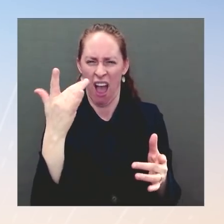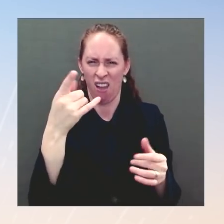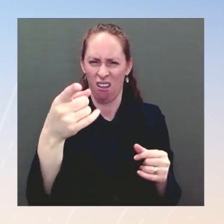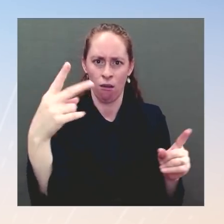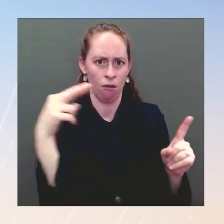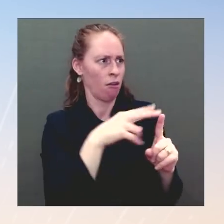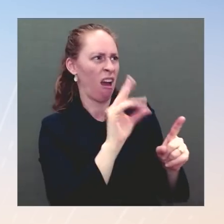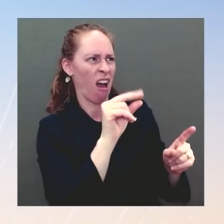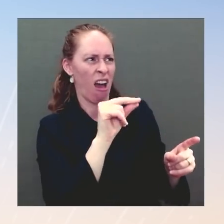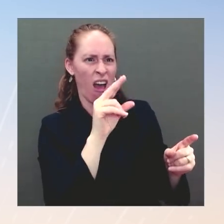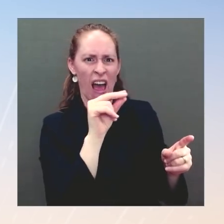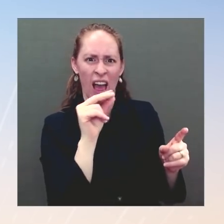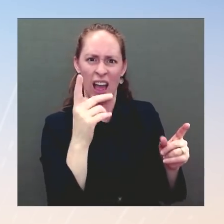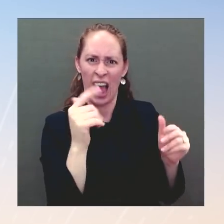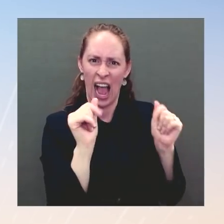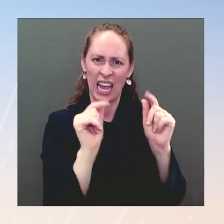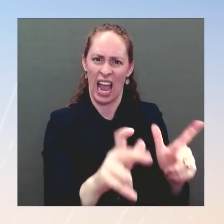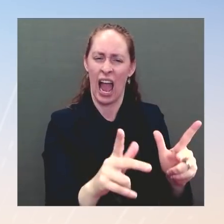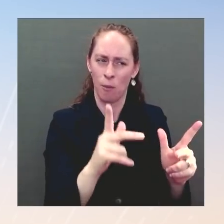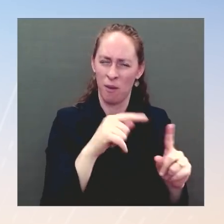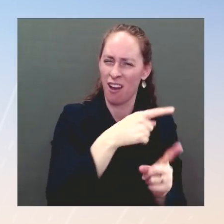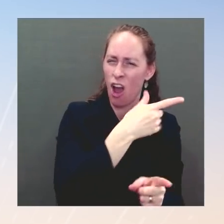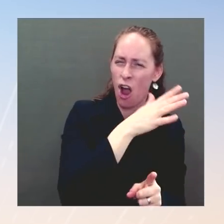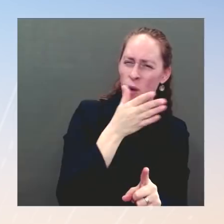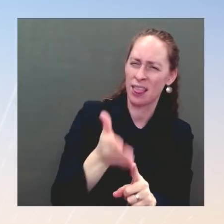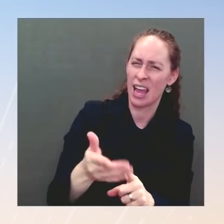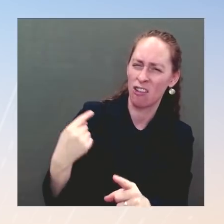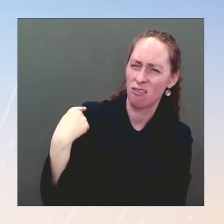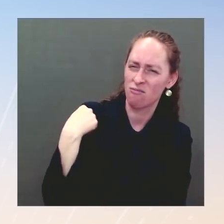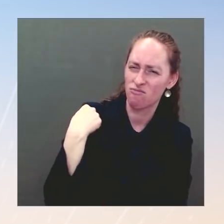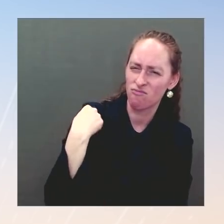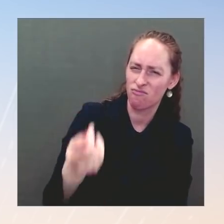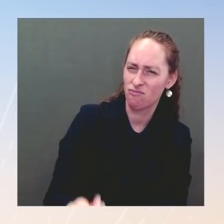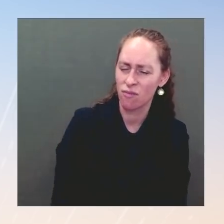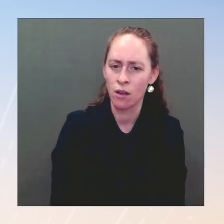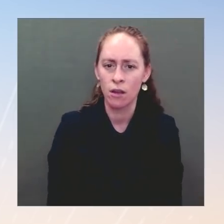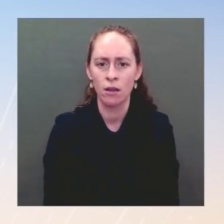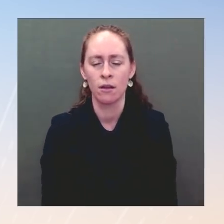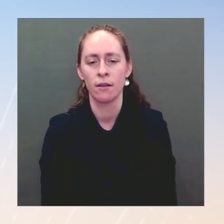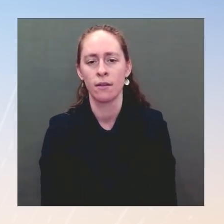I'm not, obviously, going to get into military assessments or movements today, just like I didn't yesterday.